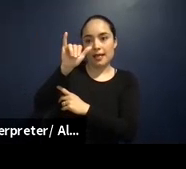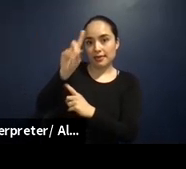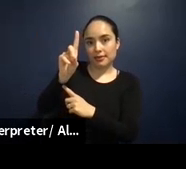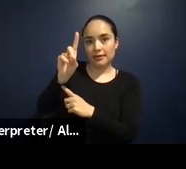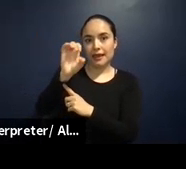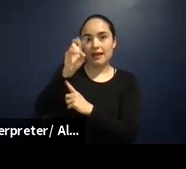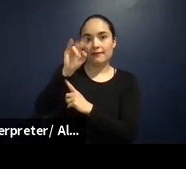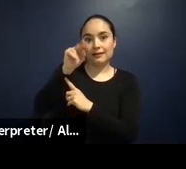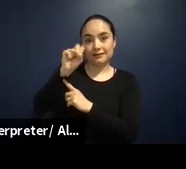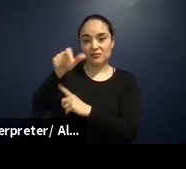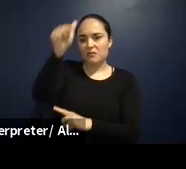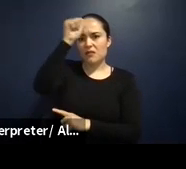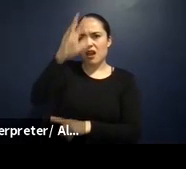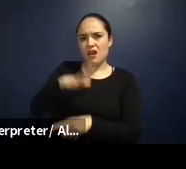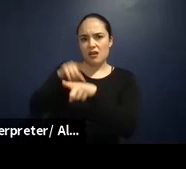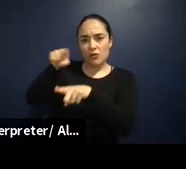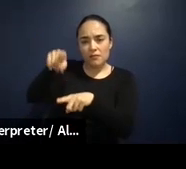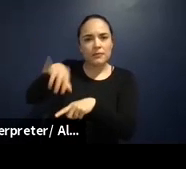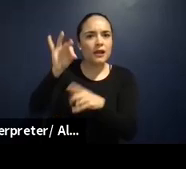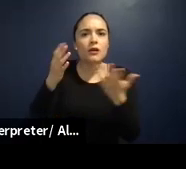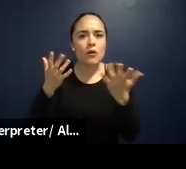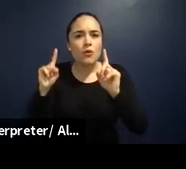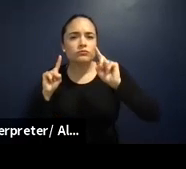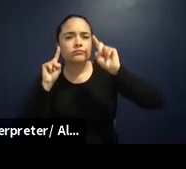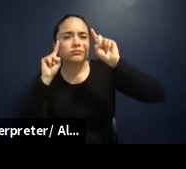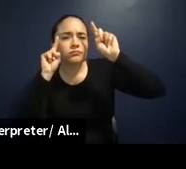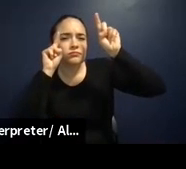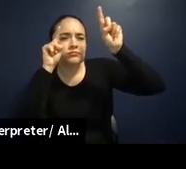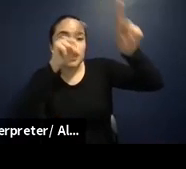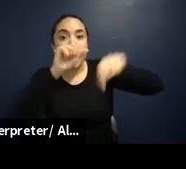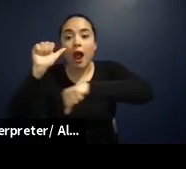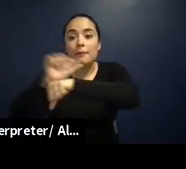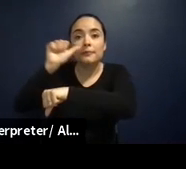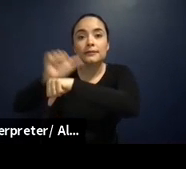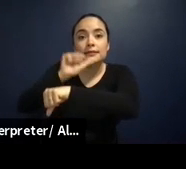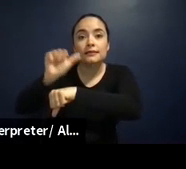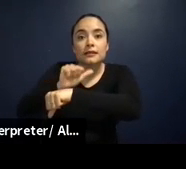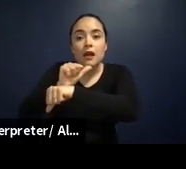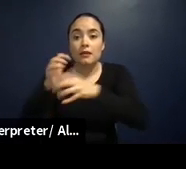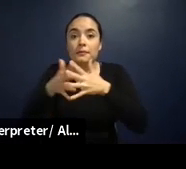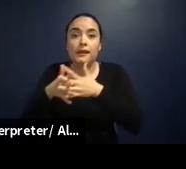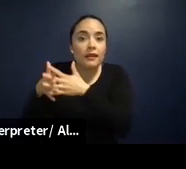the badlands of Alberta, and in Montana, and he digs through the sediments to uncover